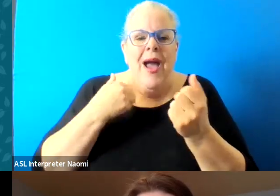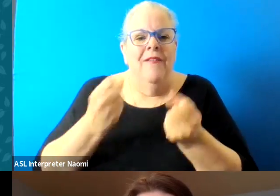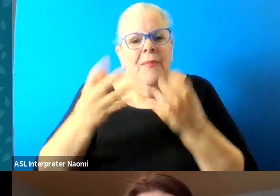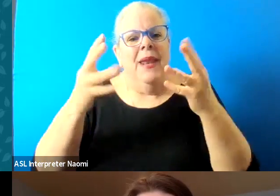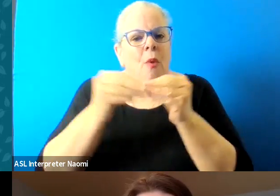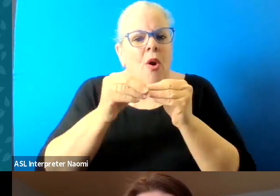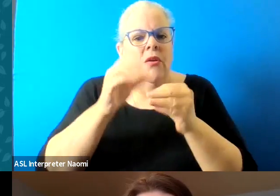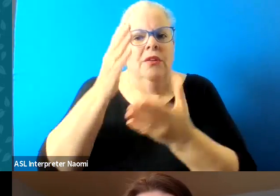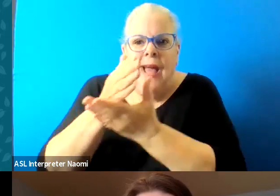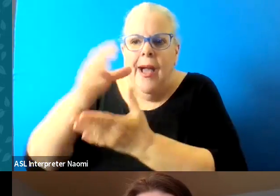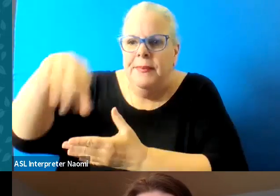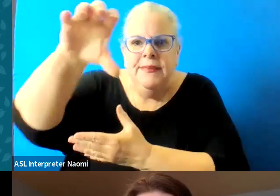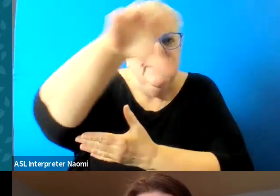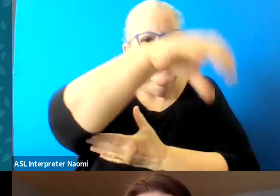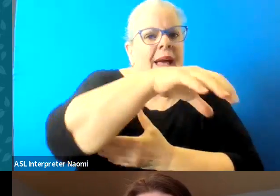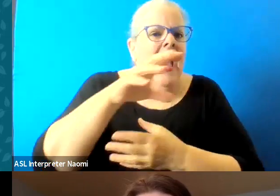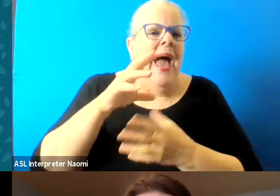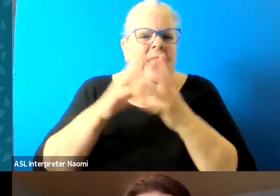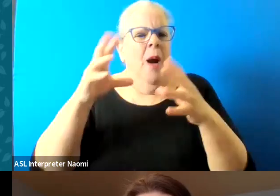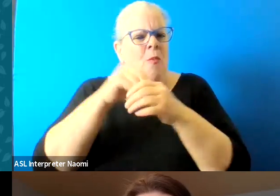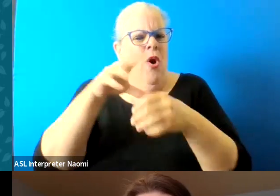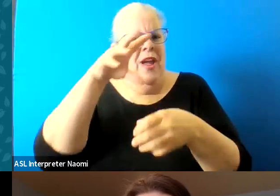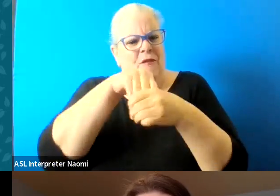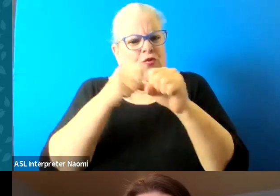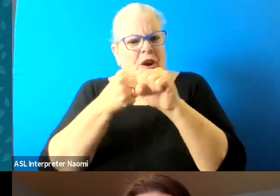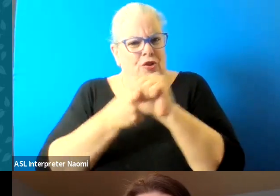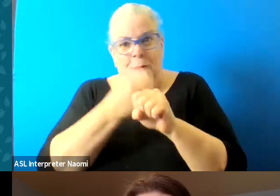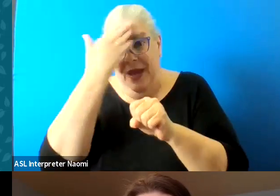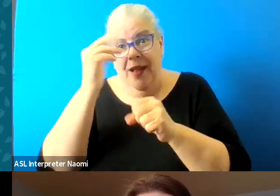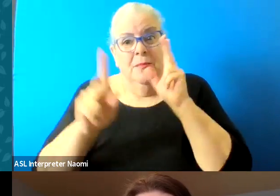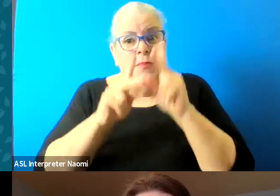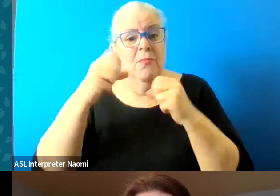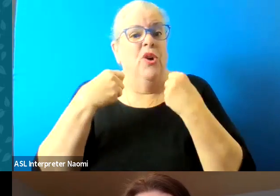and a lot more infrastructure in place. Because people can drive places and get there quicker